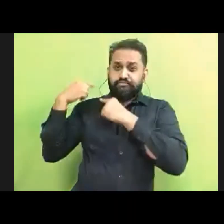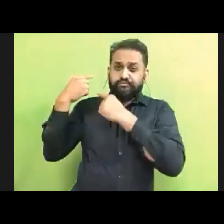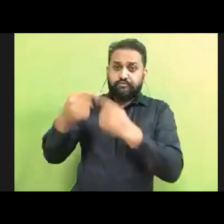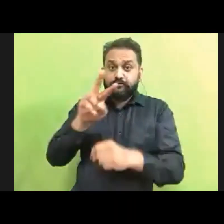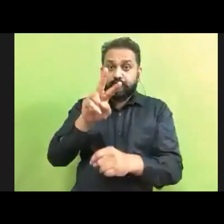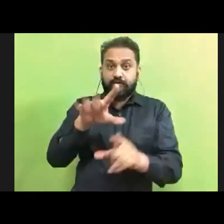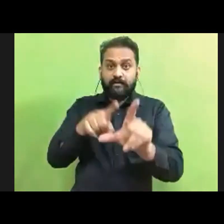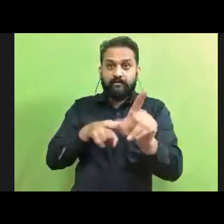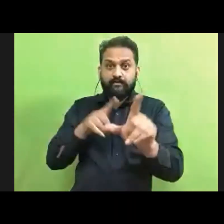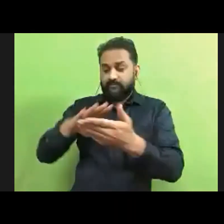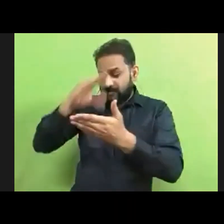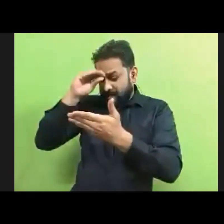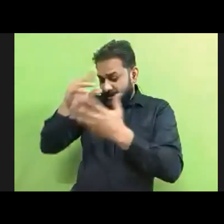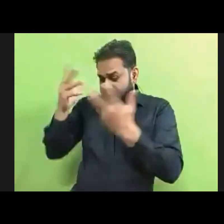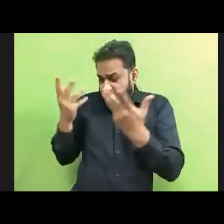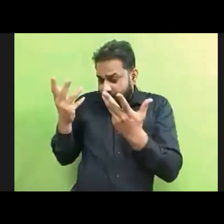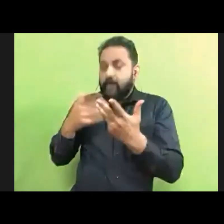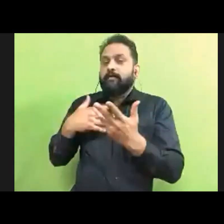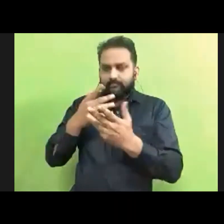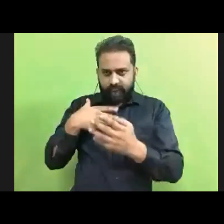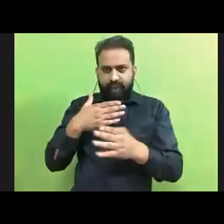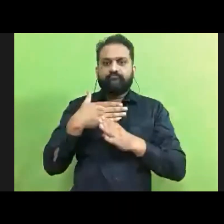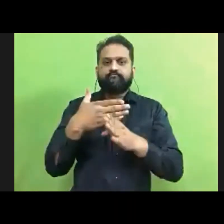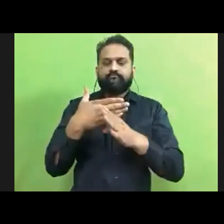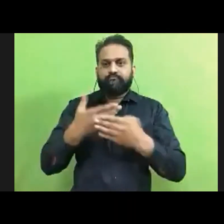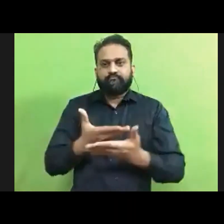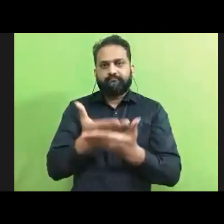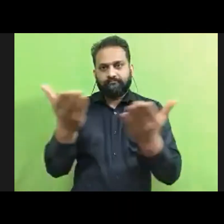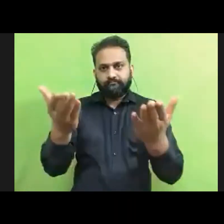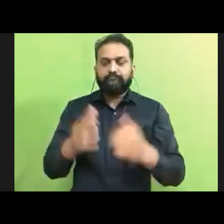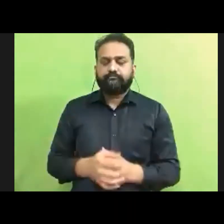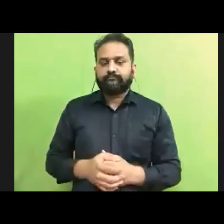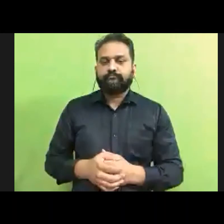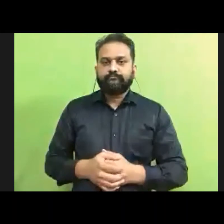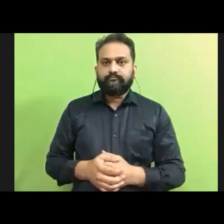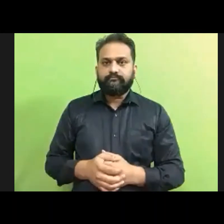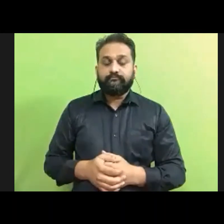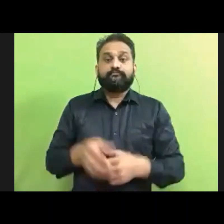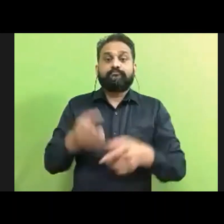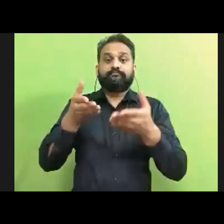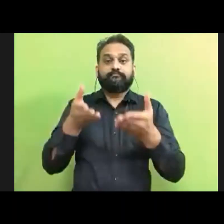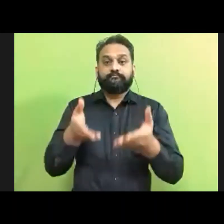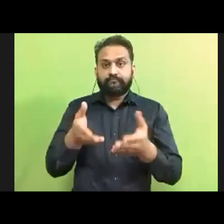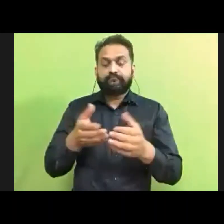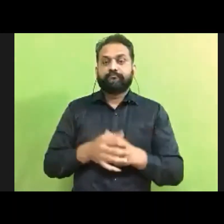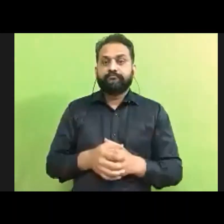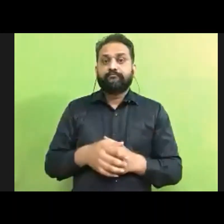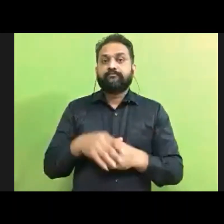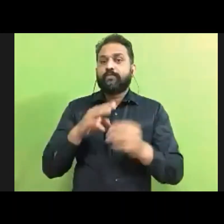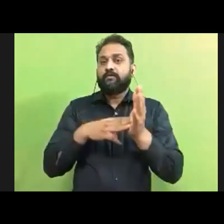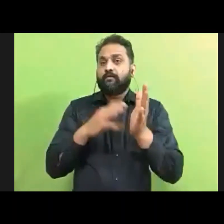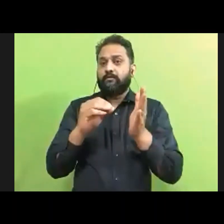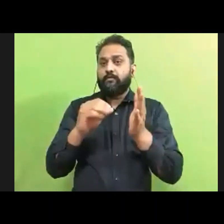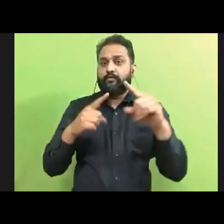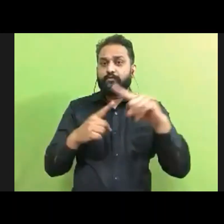i am going to share with you so for that this it starts with the v smooth problem